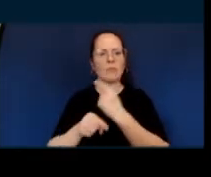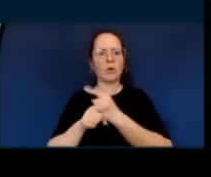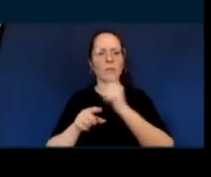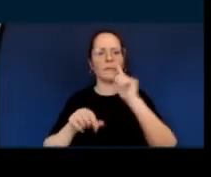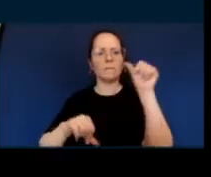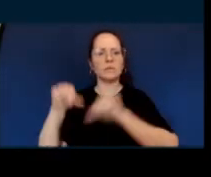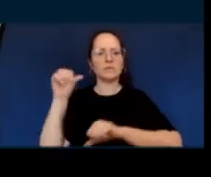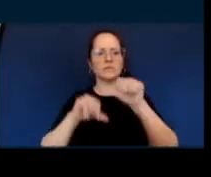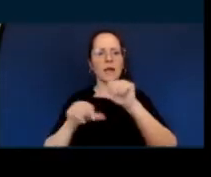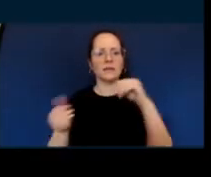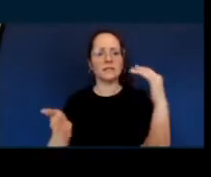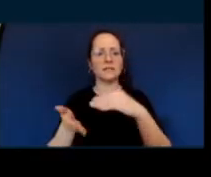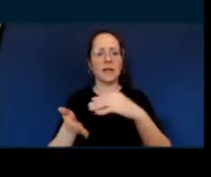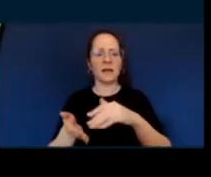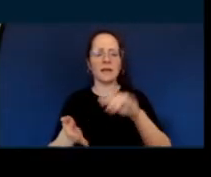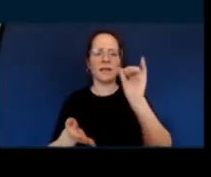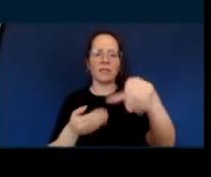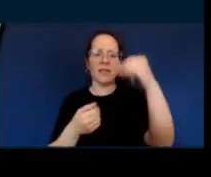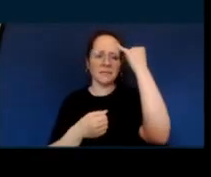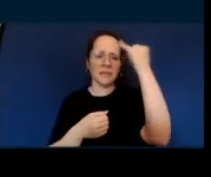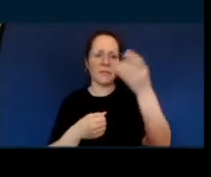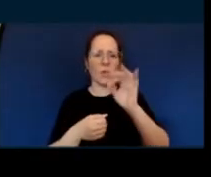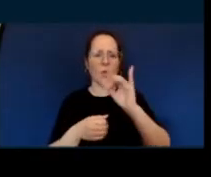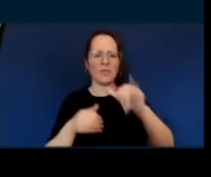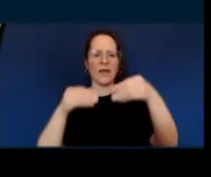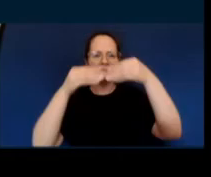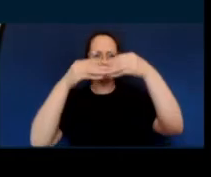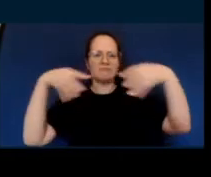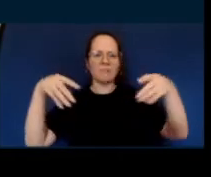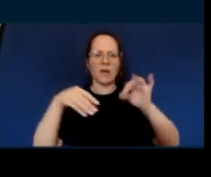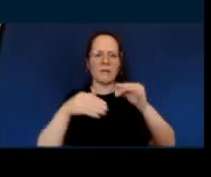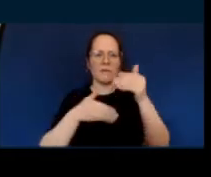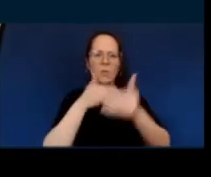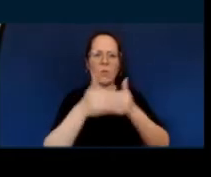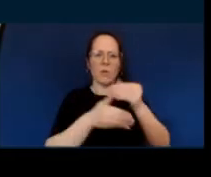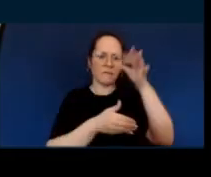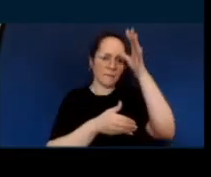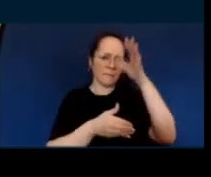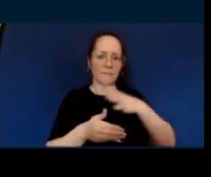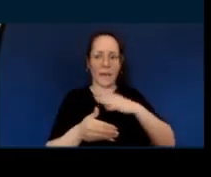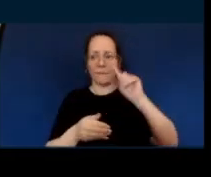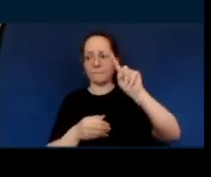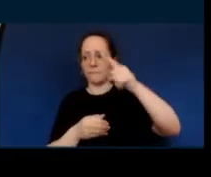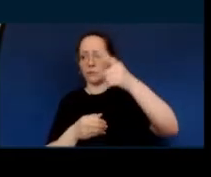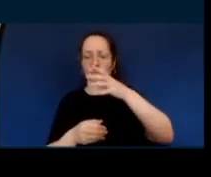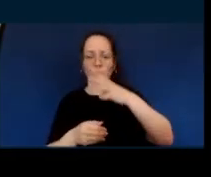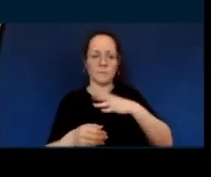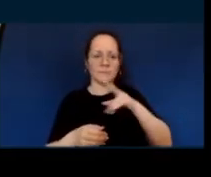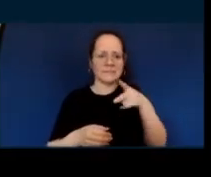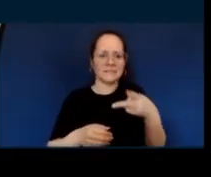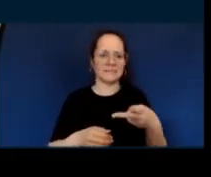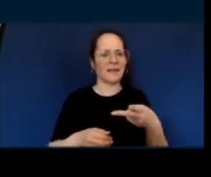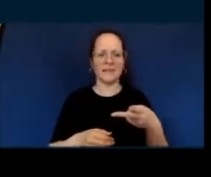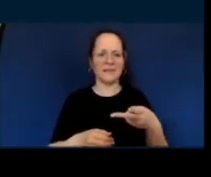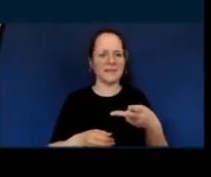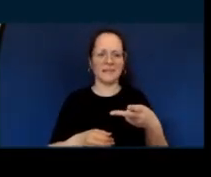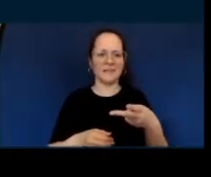THAT DICHOTOMY AS WELL AS HIERARCHICAL ORDER OF MAN FIRST, WOMEN SECOND HAS BEEN PRESENT IN ANATOMY AND MEDICINE SINCE ITS